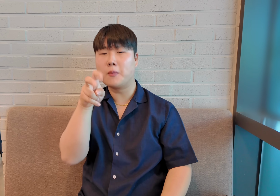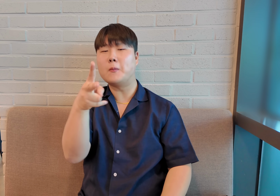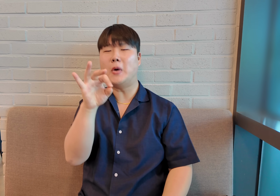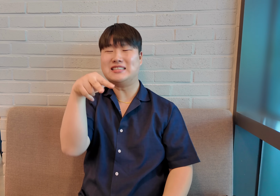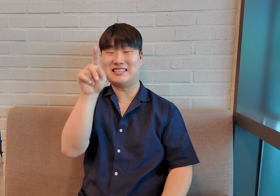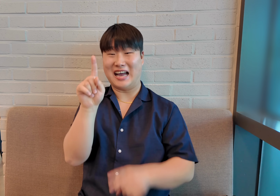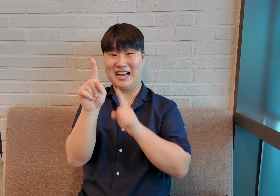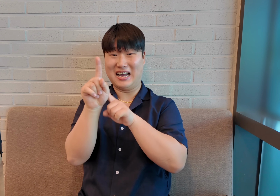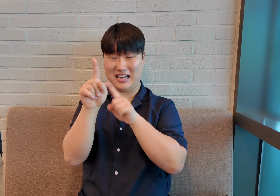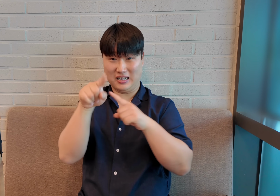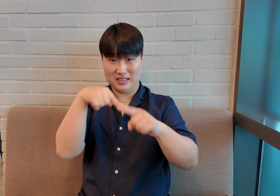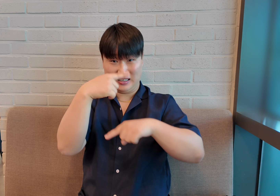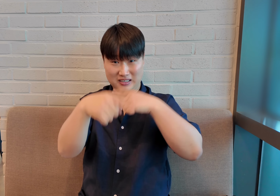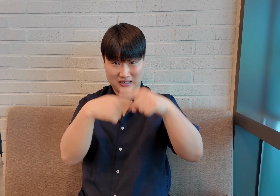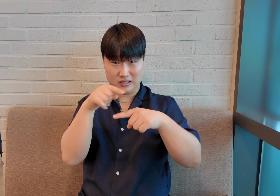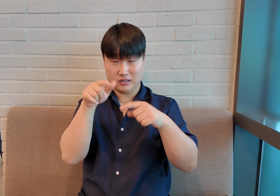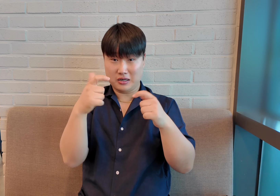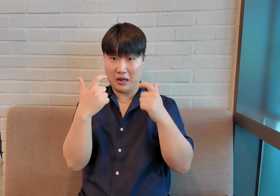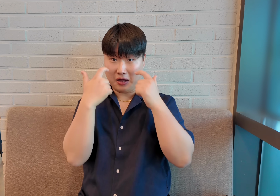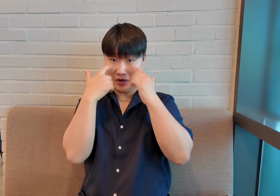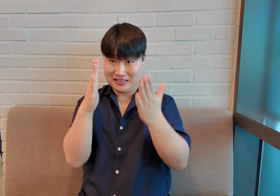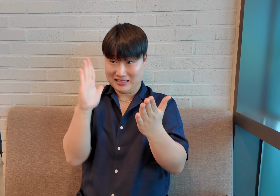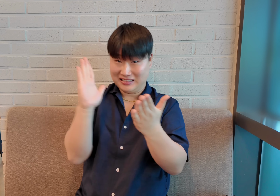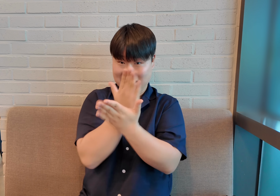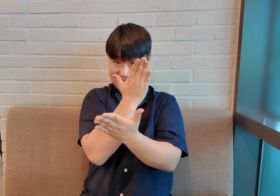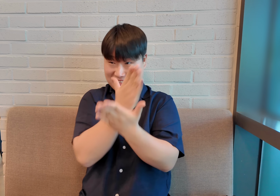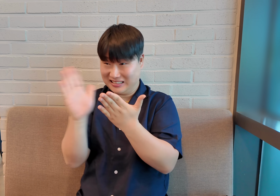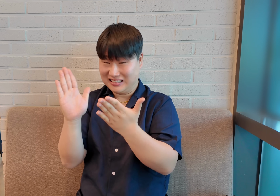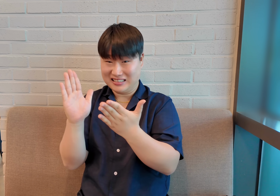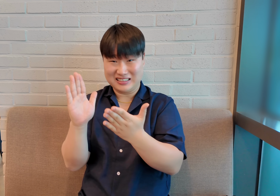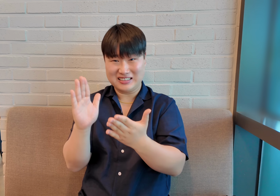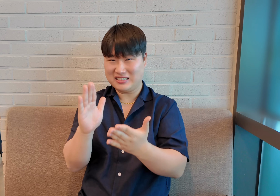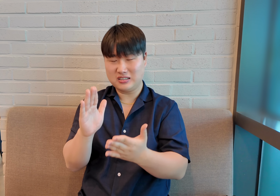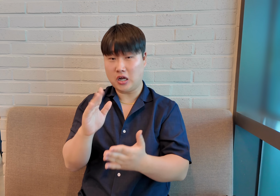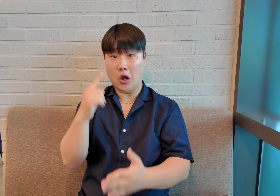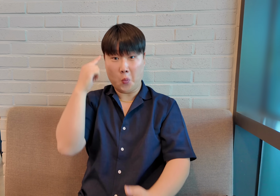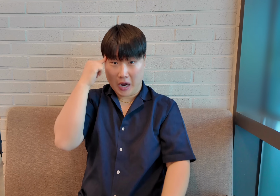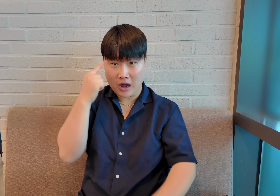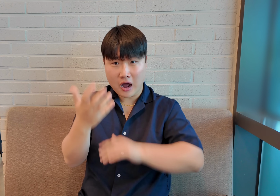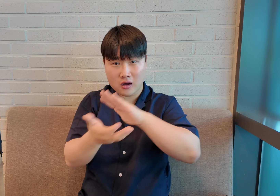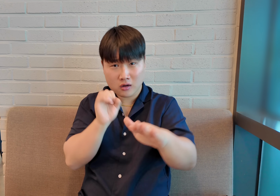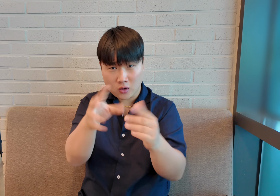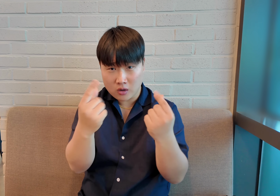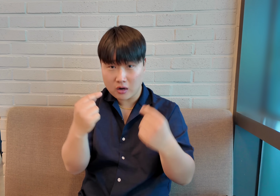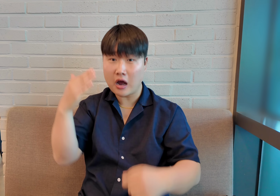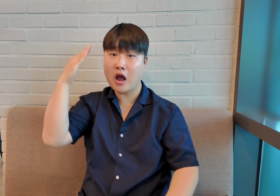dependent nouns. Dependent nouns are not clearly distinguished in sign language. Because, as I said before,